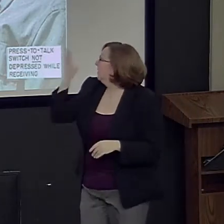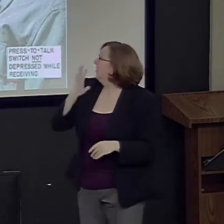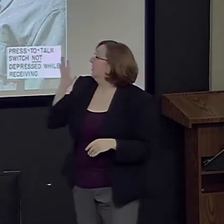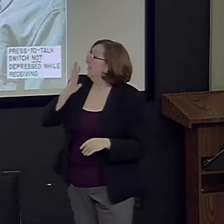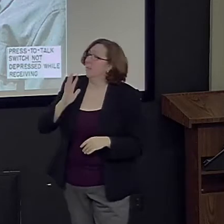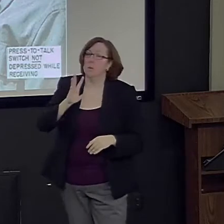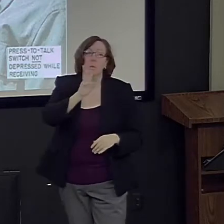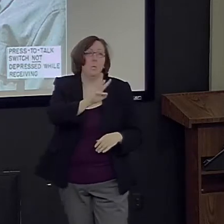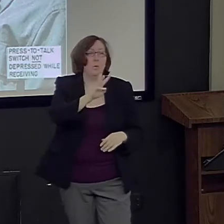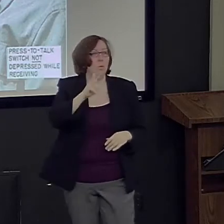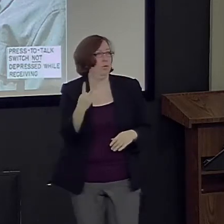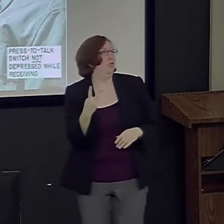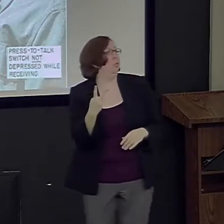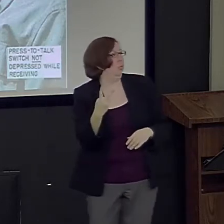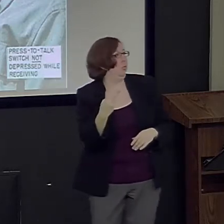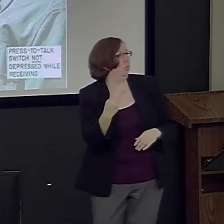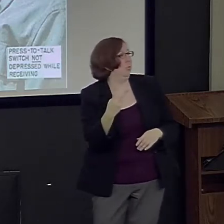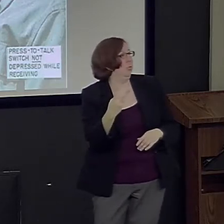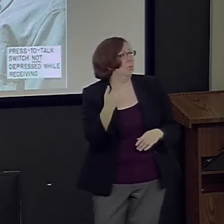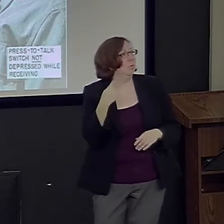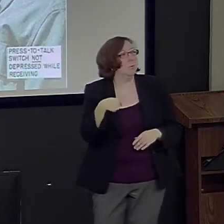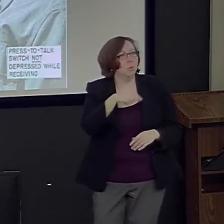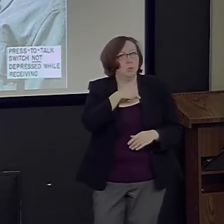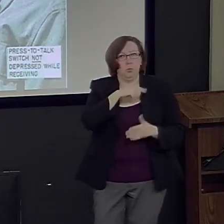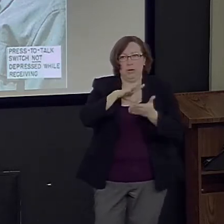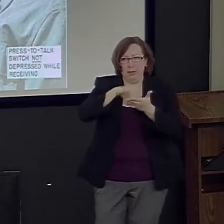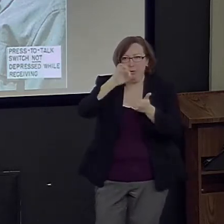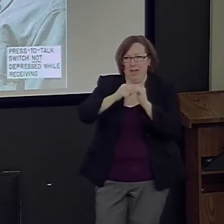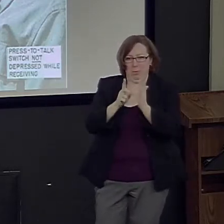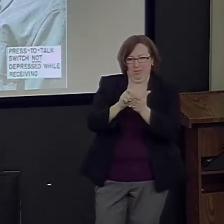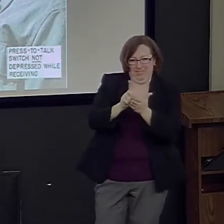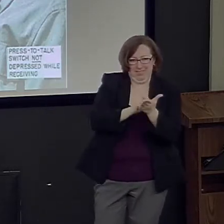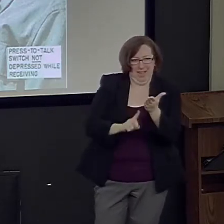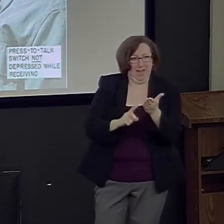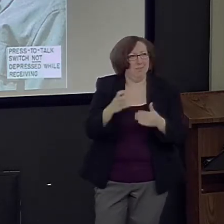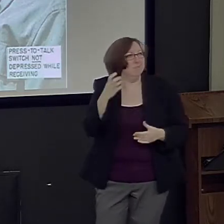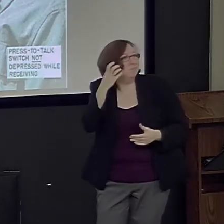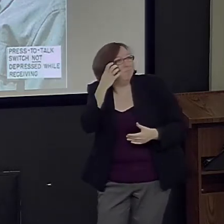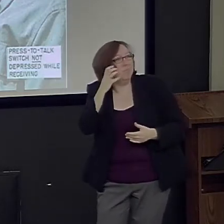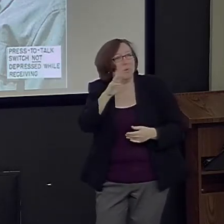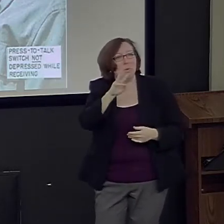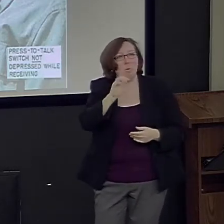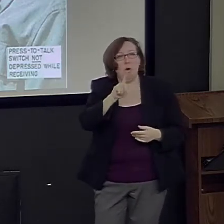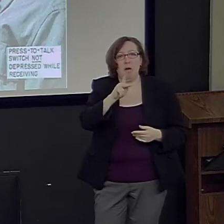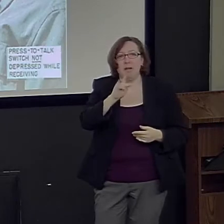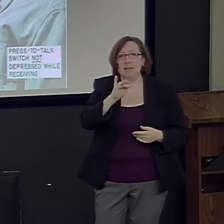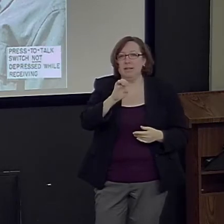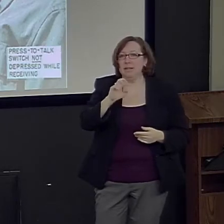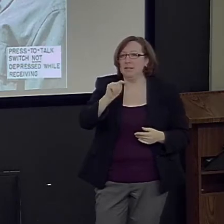when we learned how to make walkie-talkies. And so these walkie-talkies did smart things,